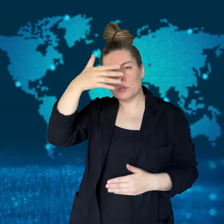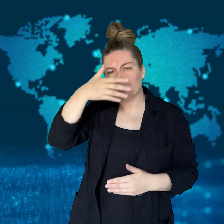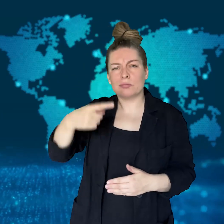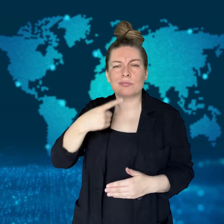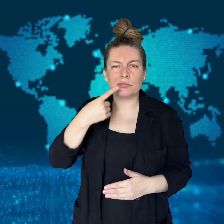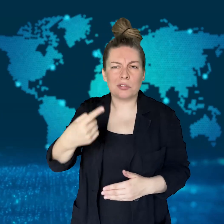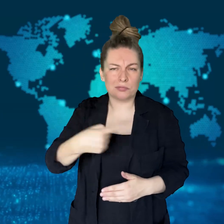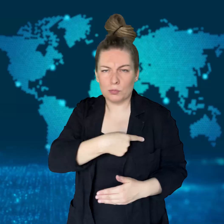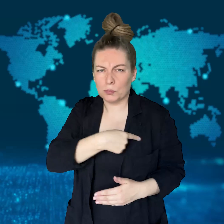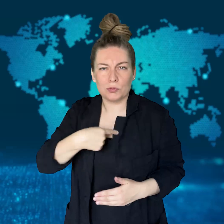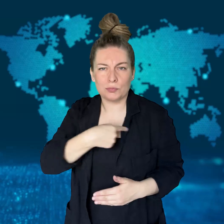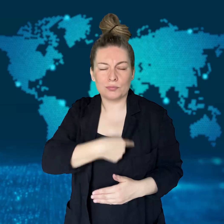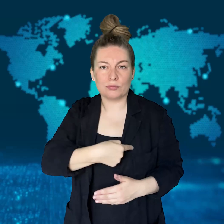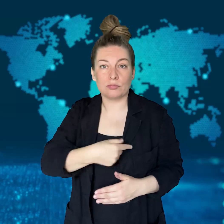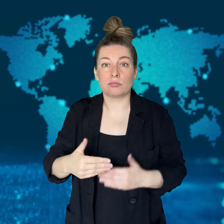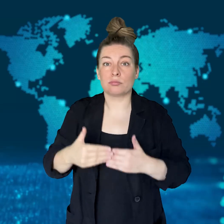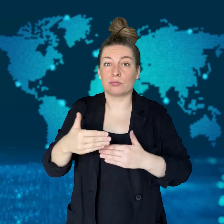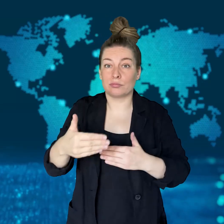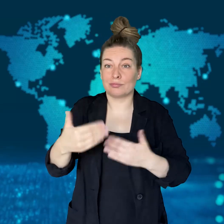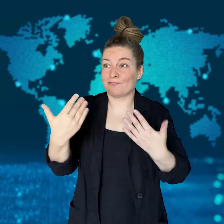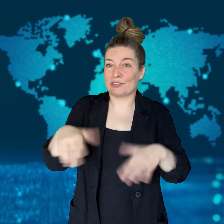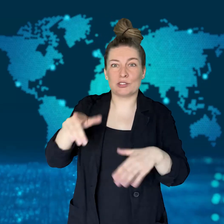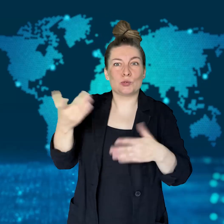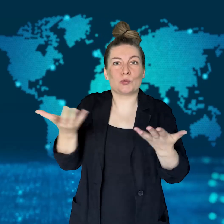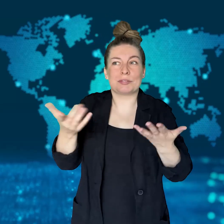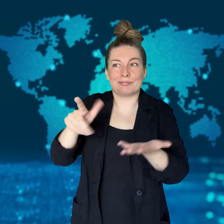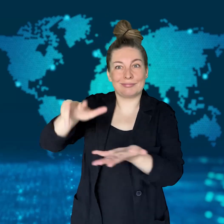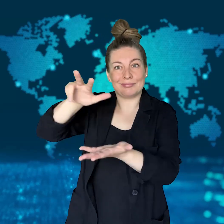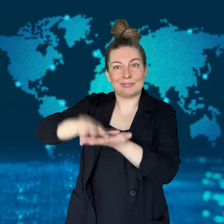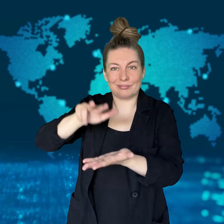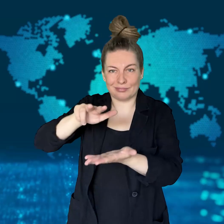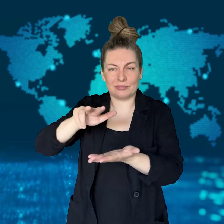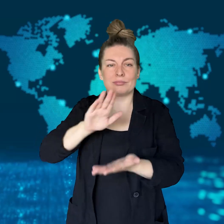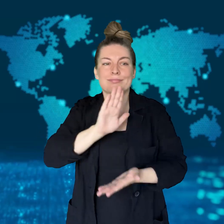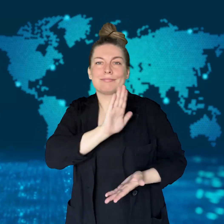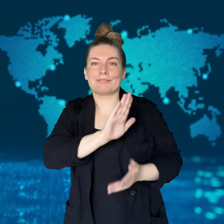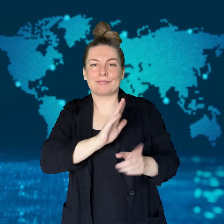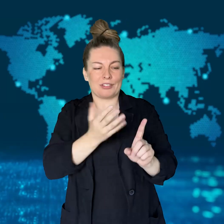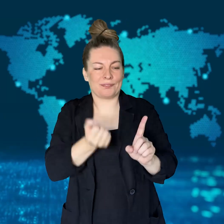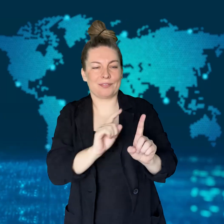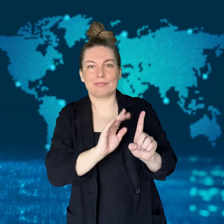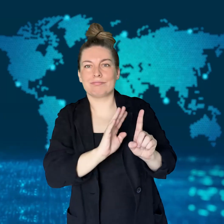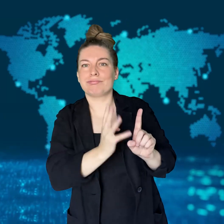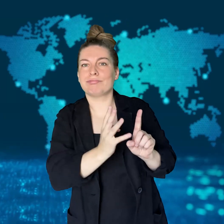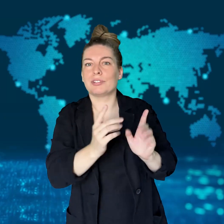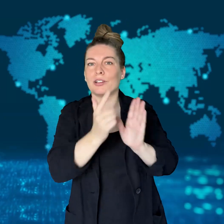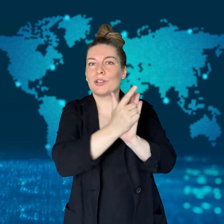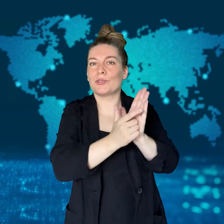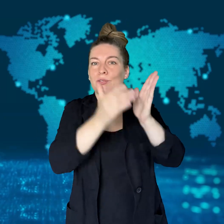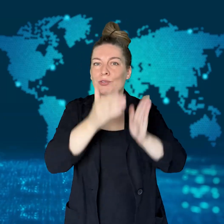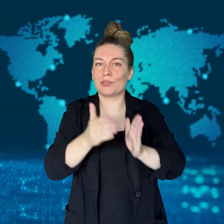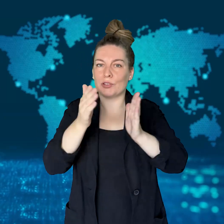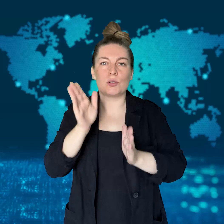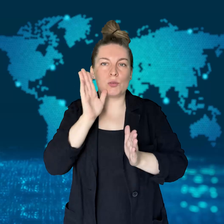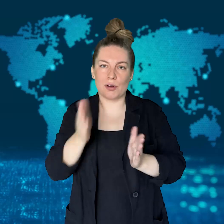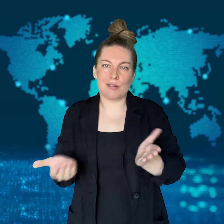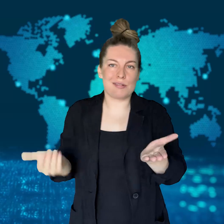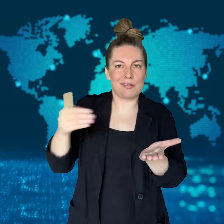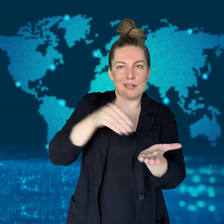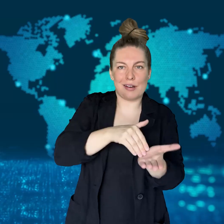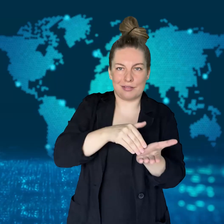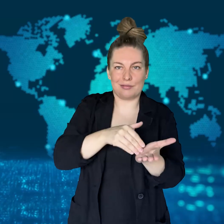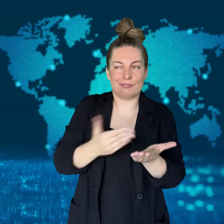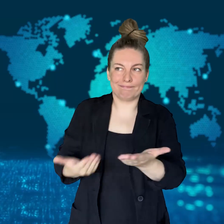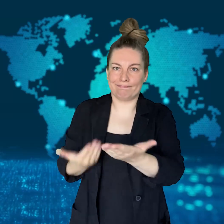The appeals process could last a year or more,